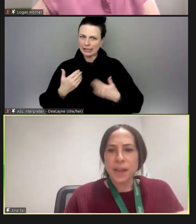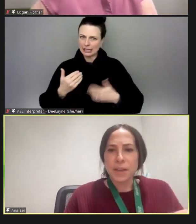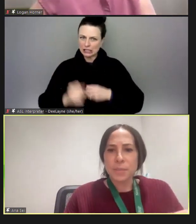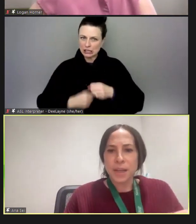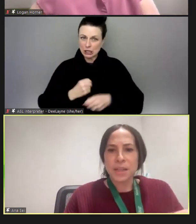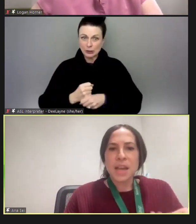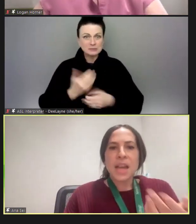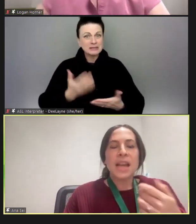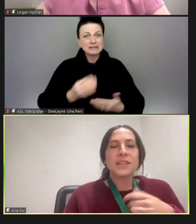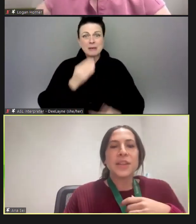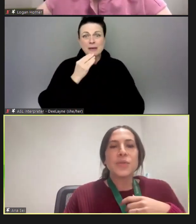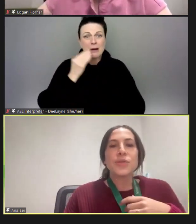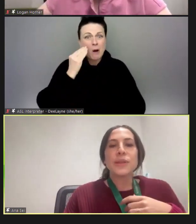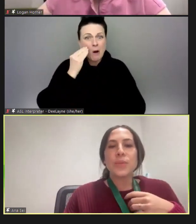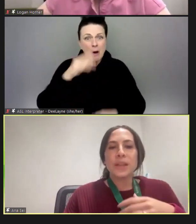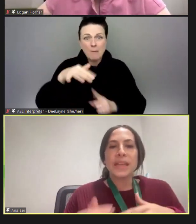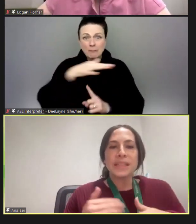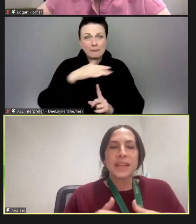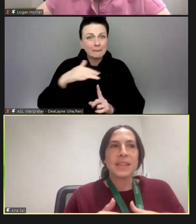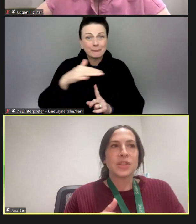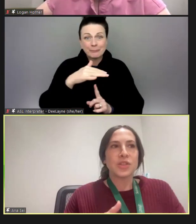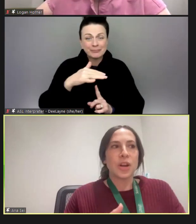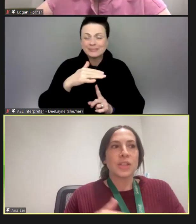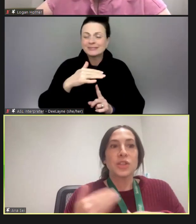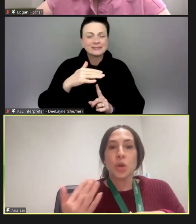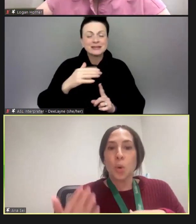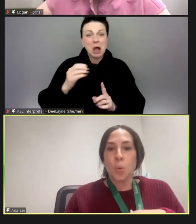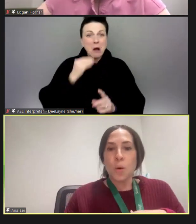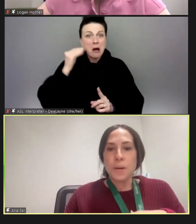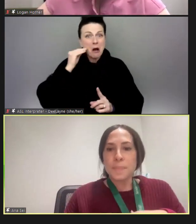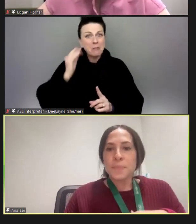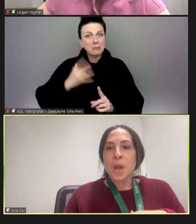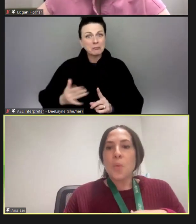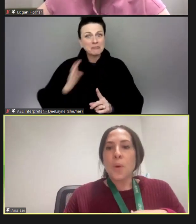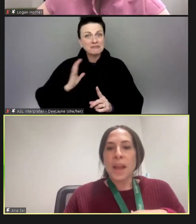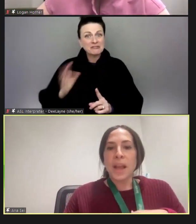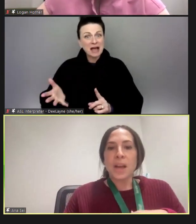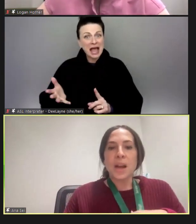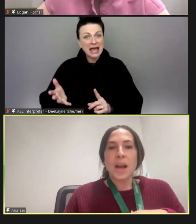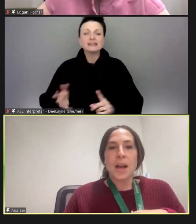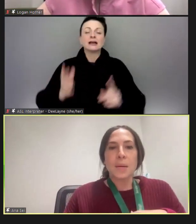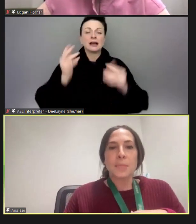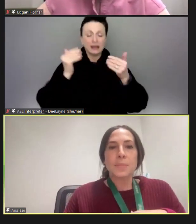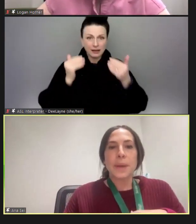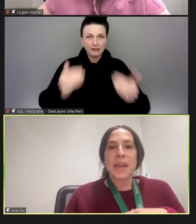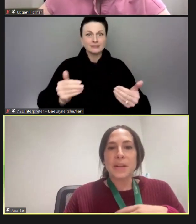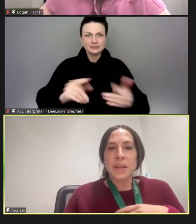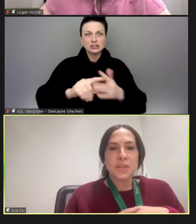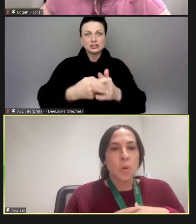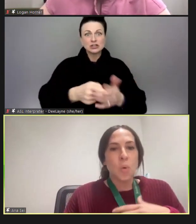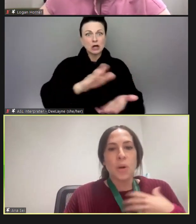environment it's usually when these kids